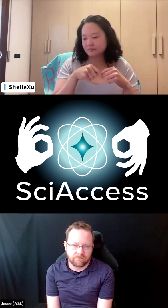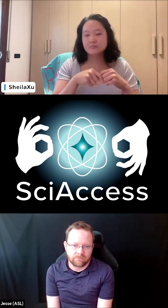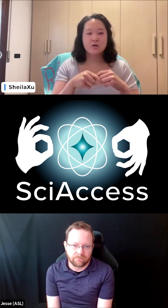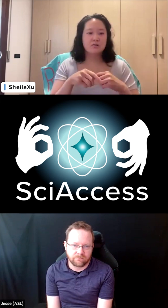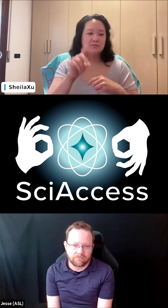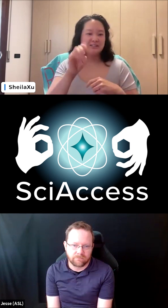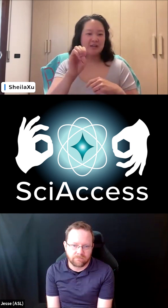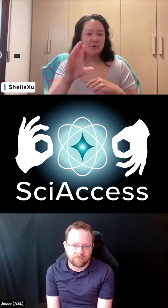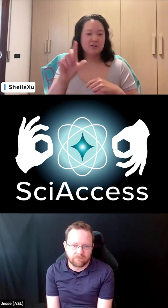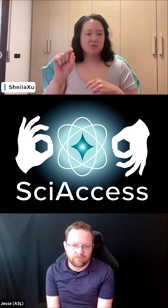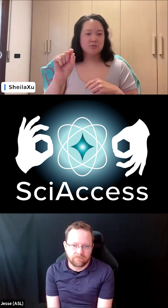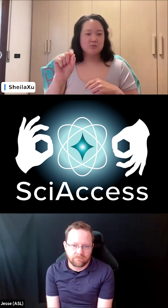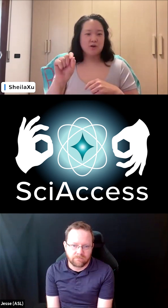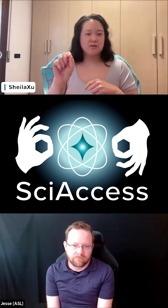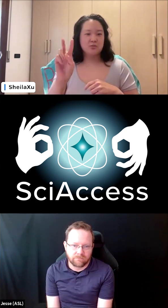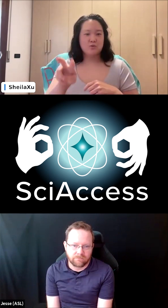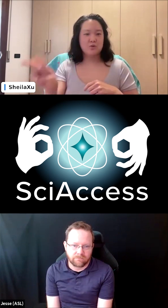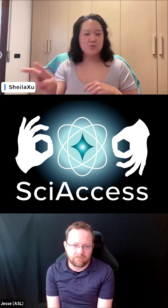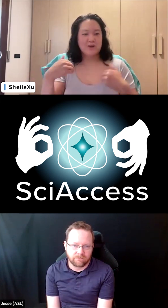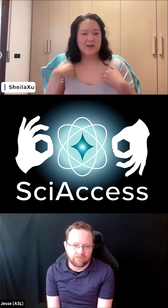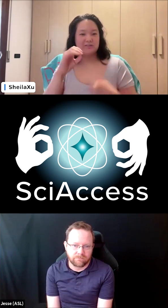backtrack, I remember December 2022, zero gravity parabolic